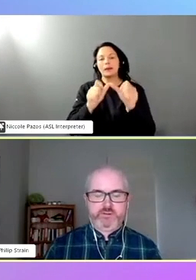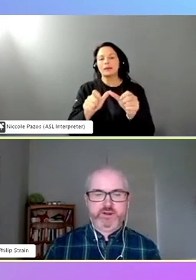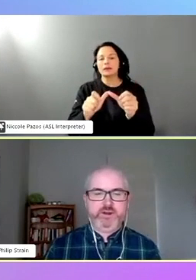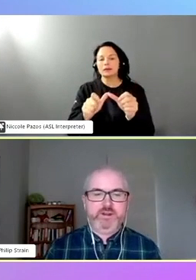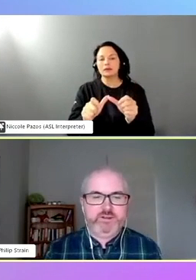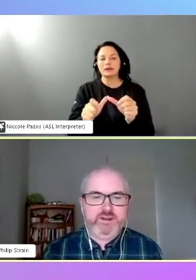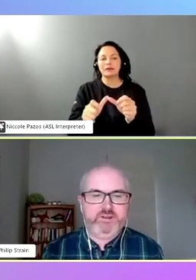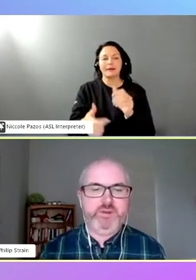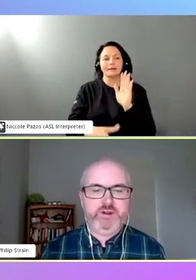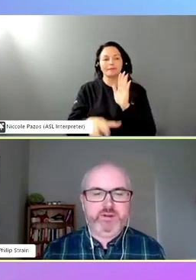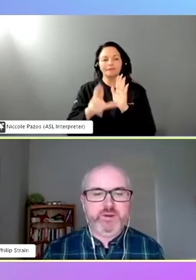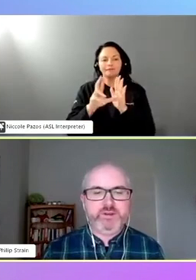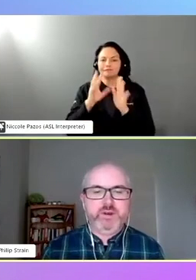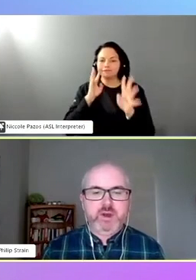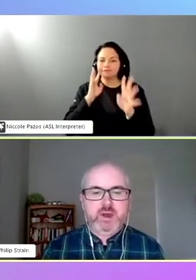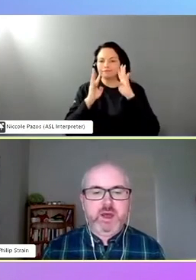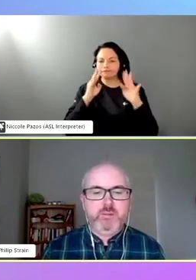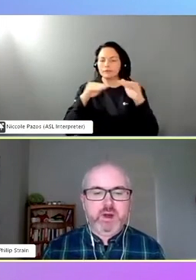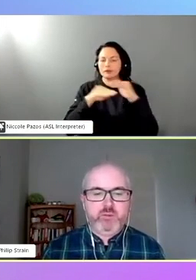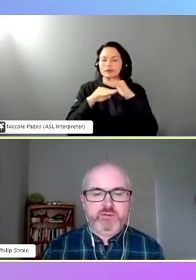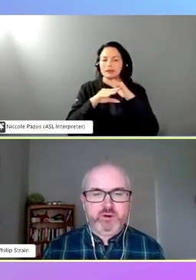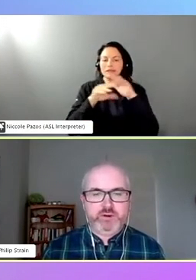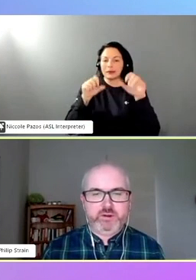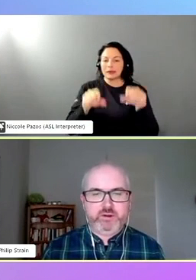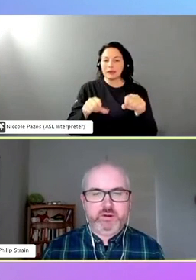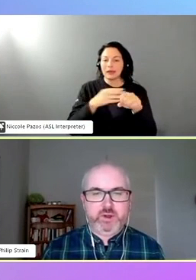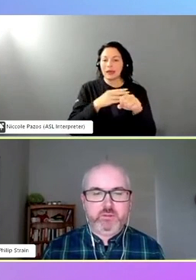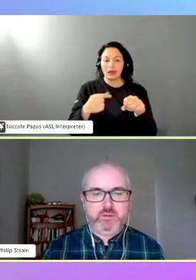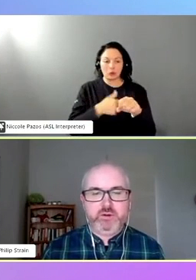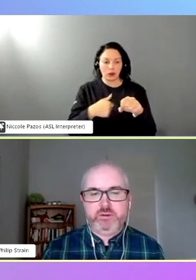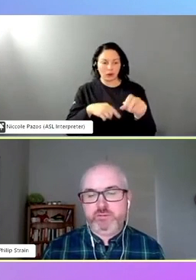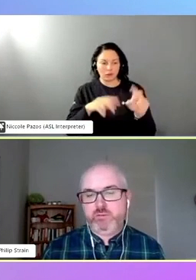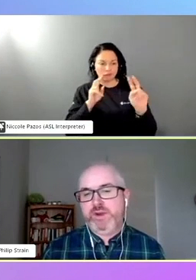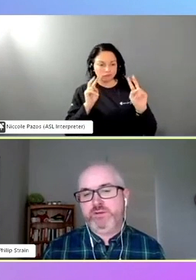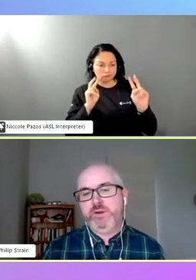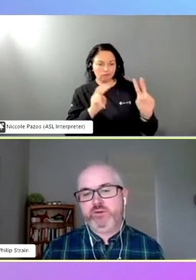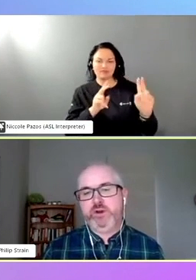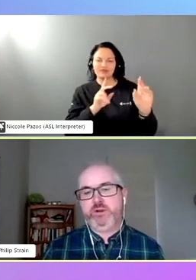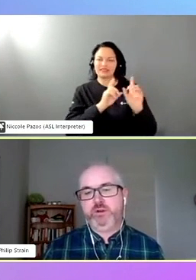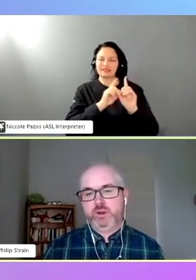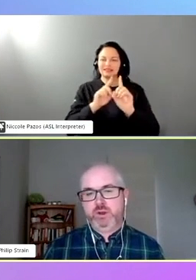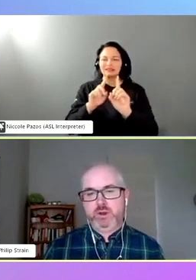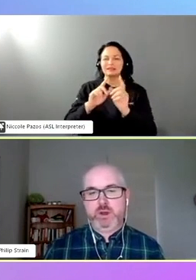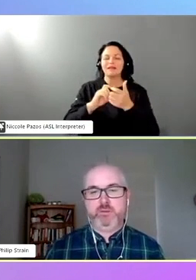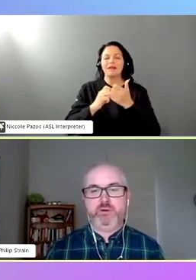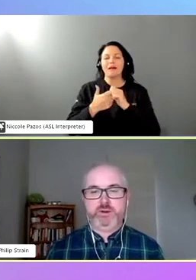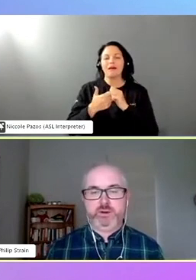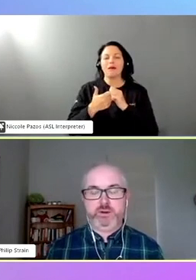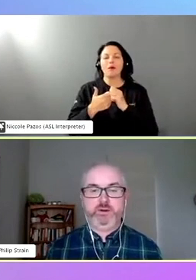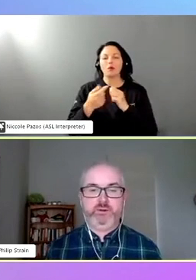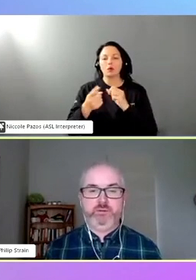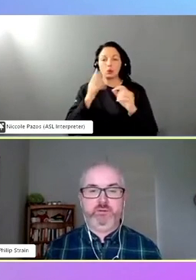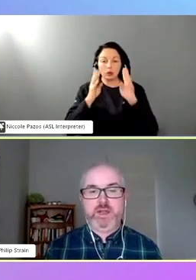the product more accessible. it makes the widgets more operable